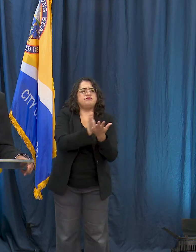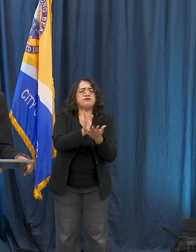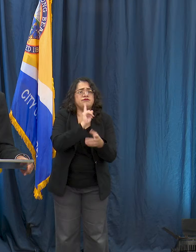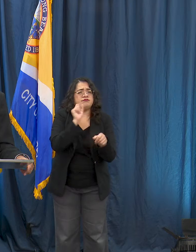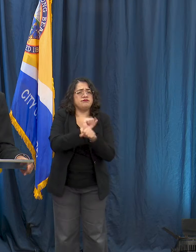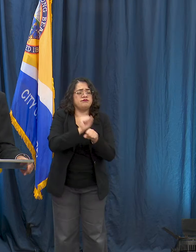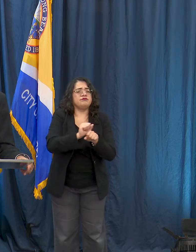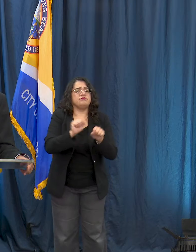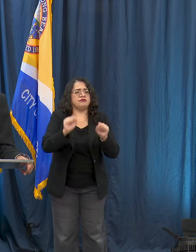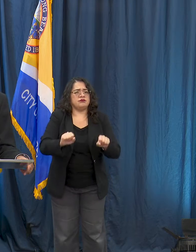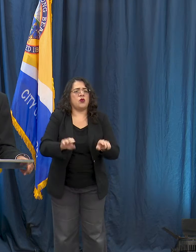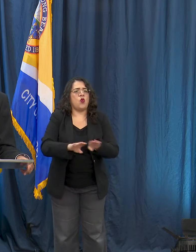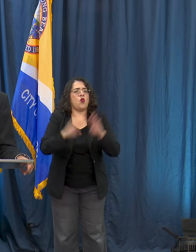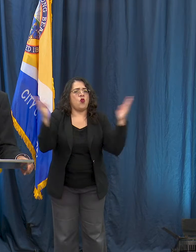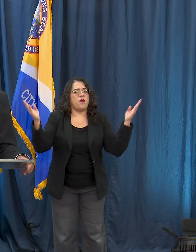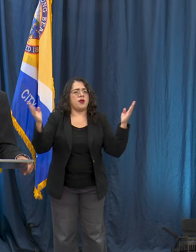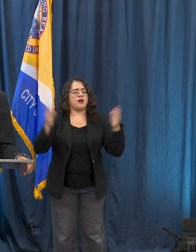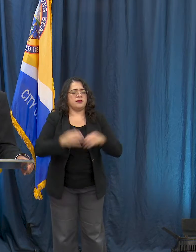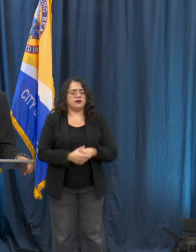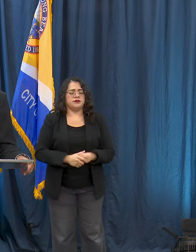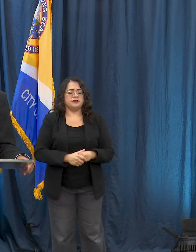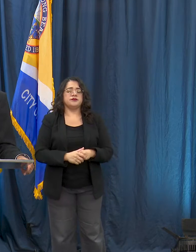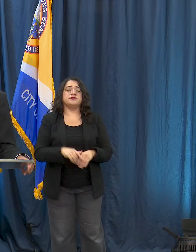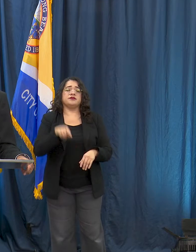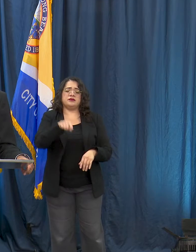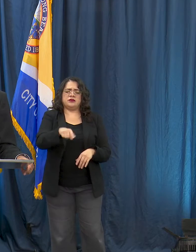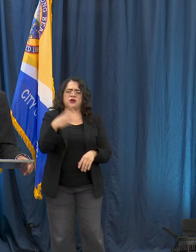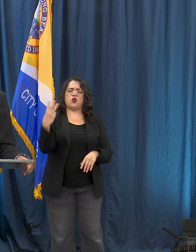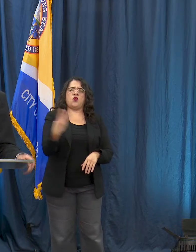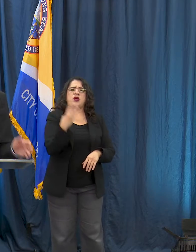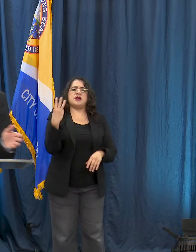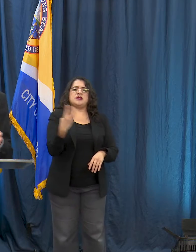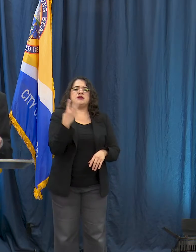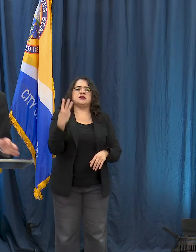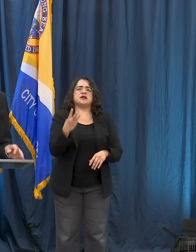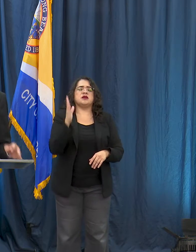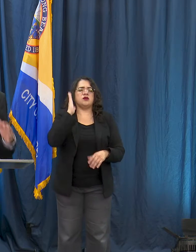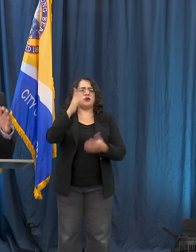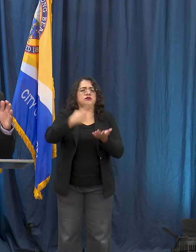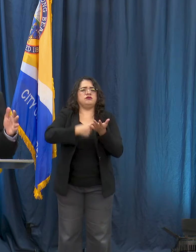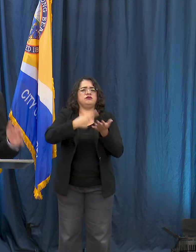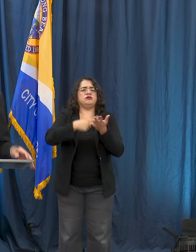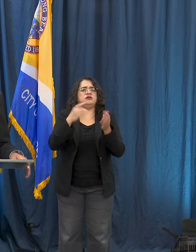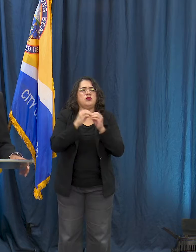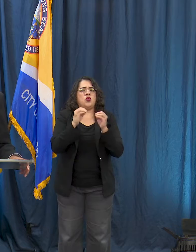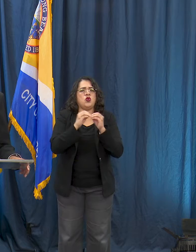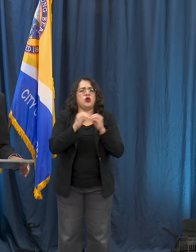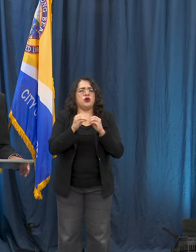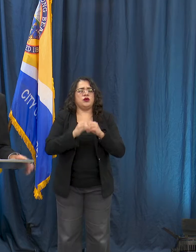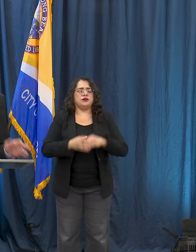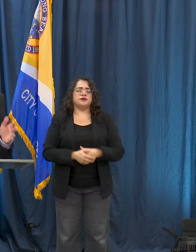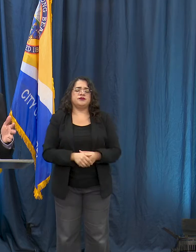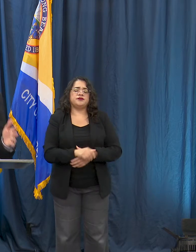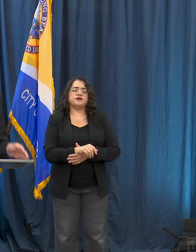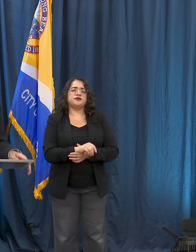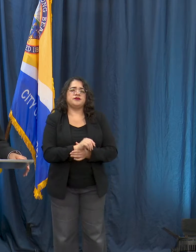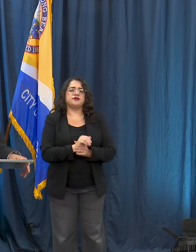a lot more information for you on Wednesday about those industries. However, what I do ask